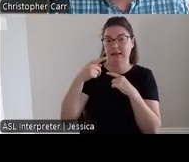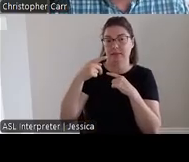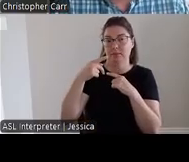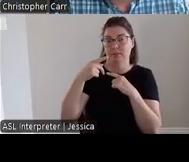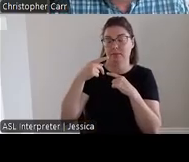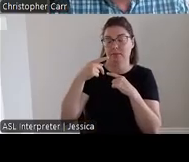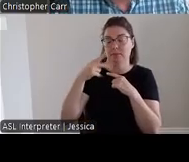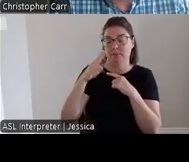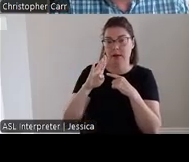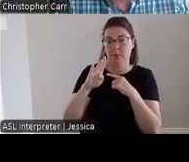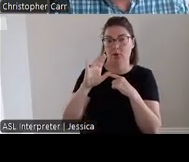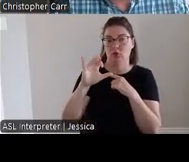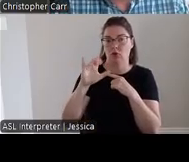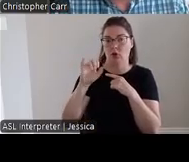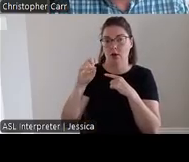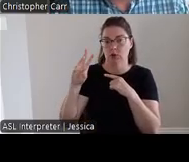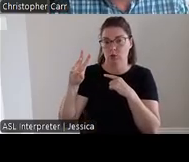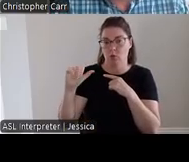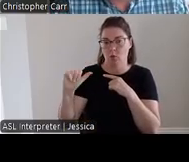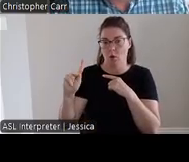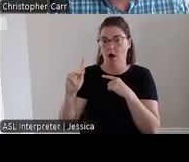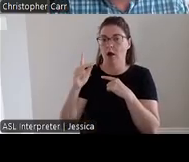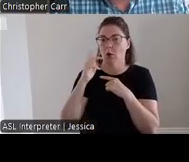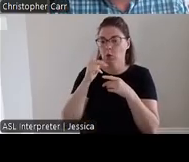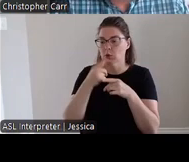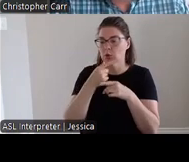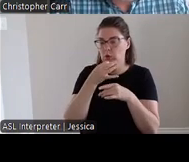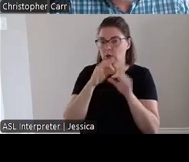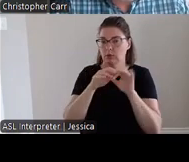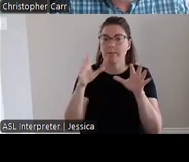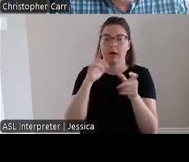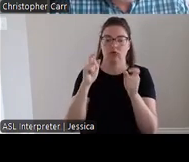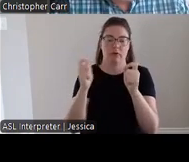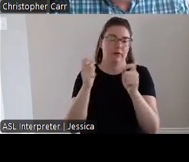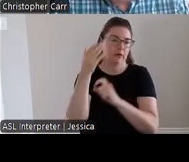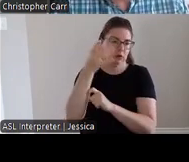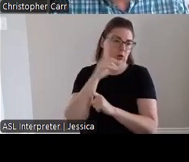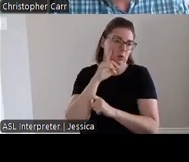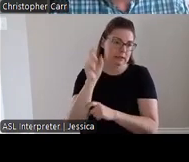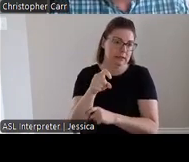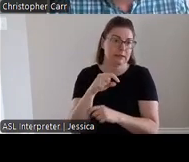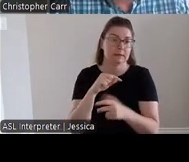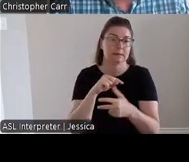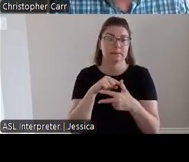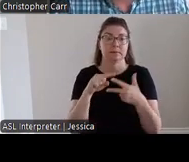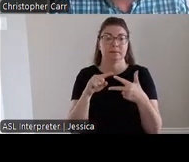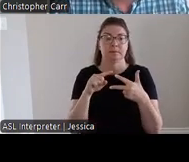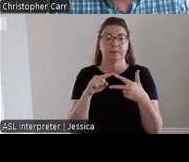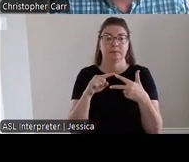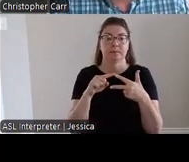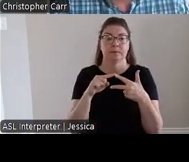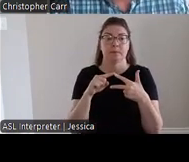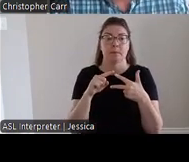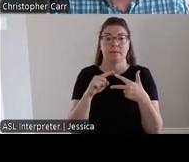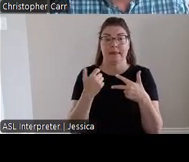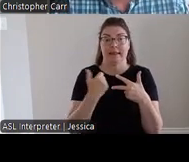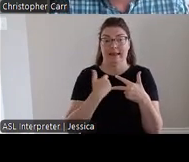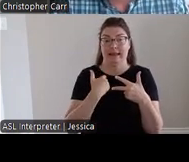though future revisions should be expected. The Canadian Committee on Metadata Exchange has submitted a discussion paper expanding